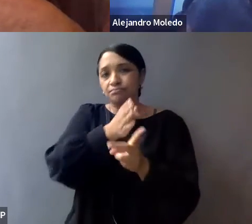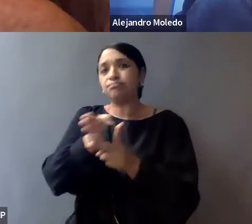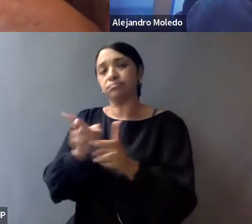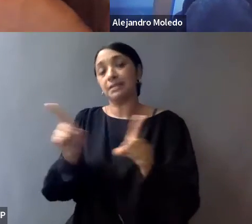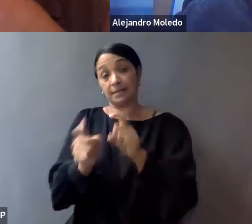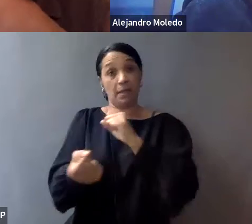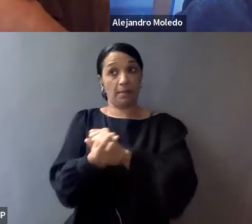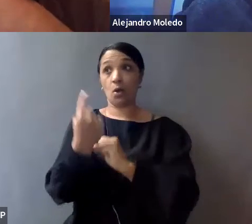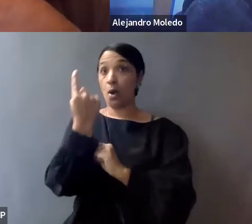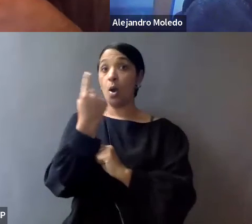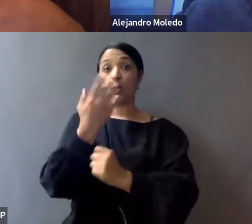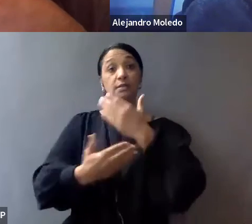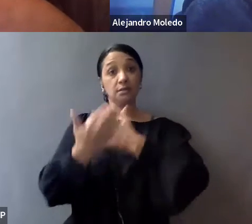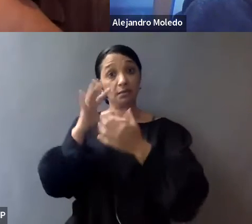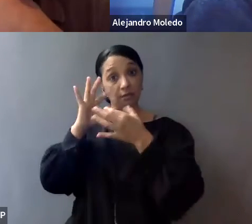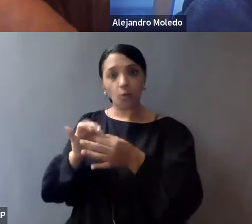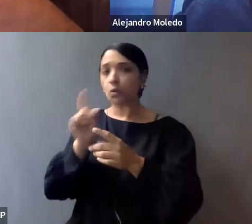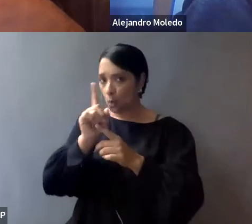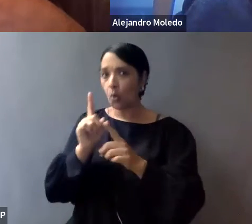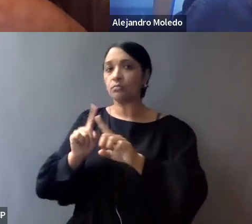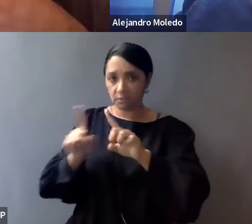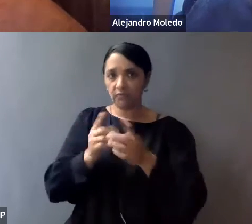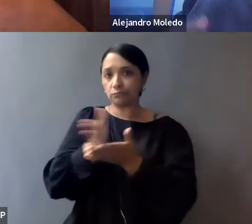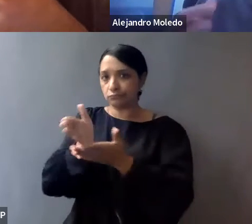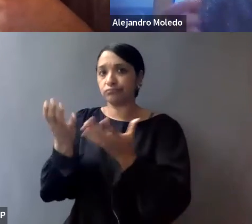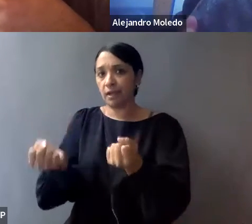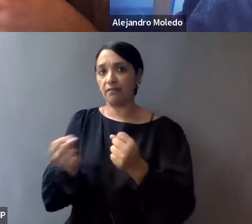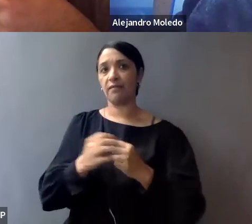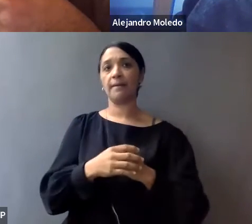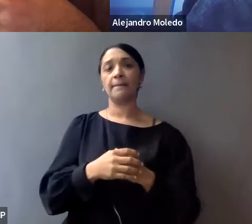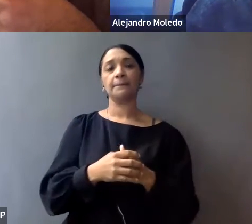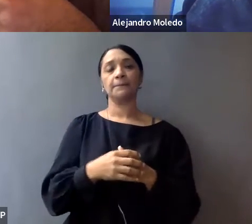not only on disability. But again, it will be cases...